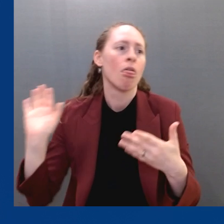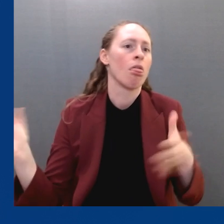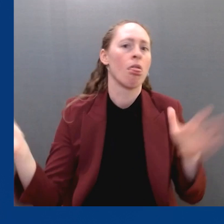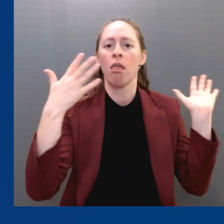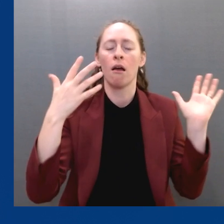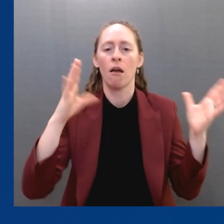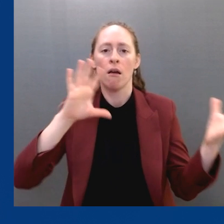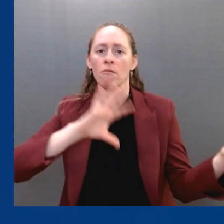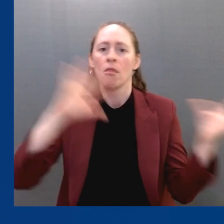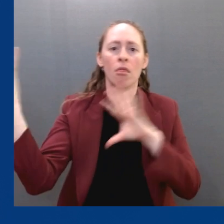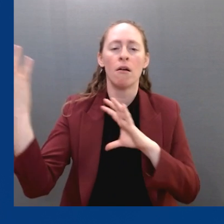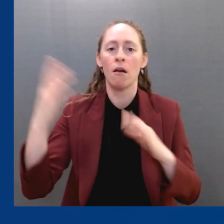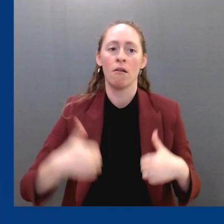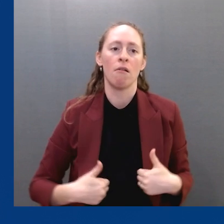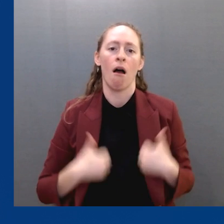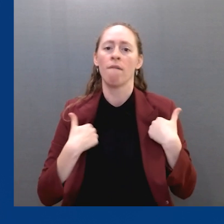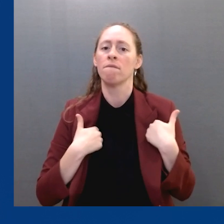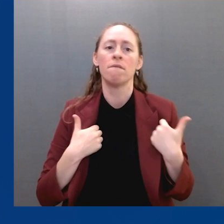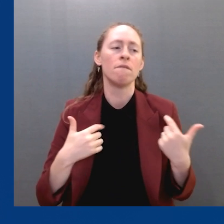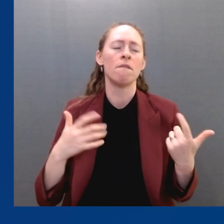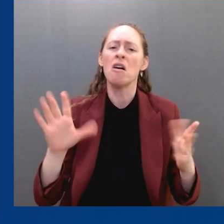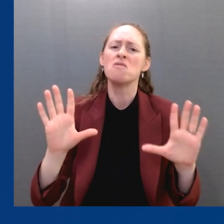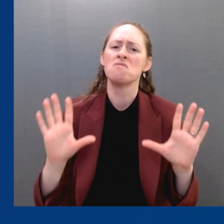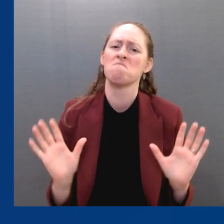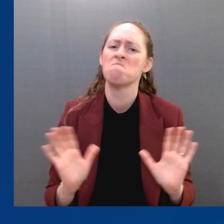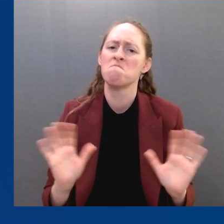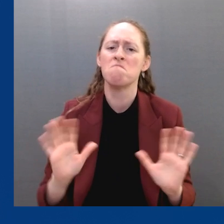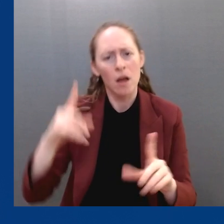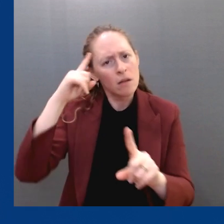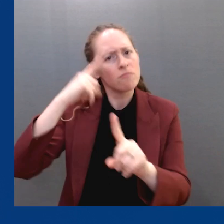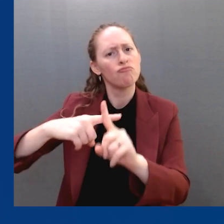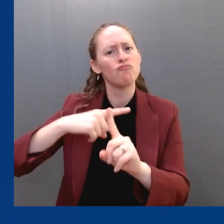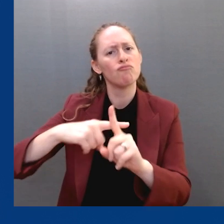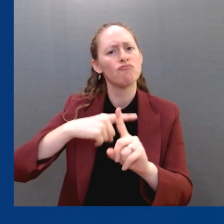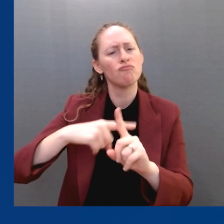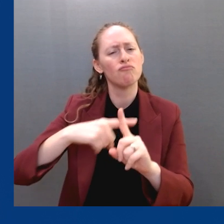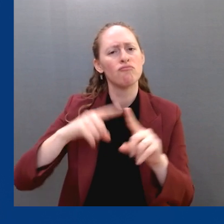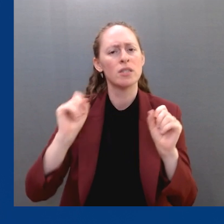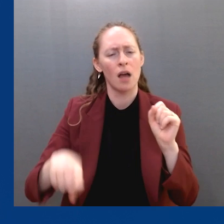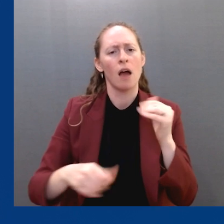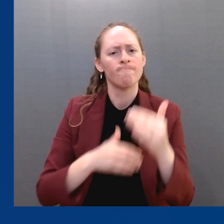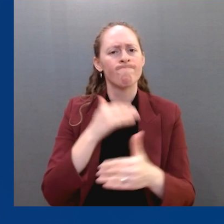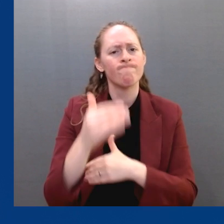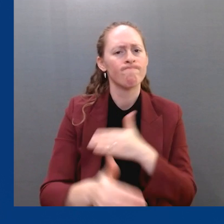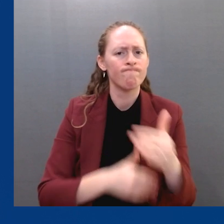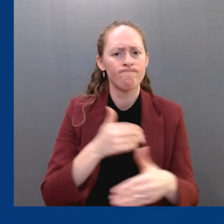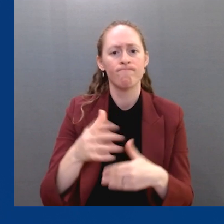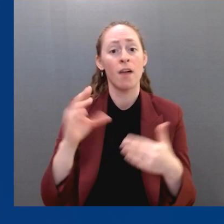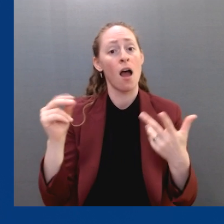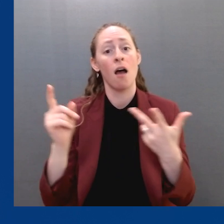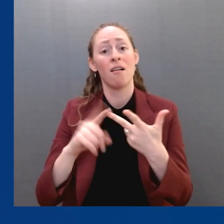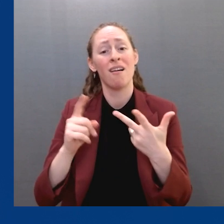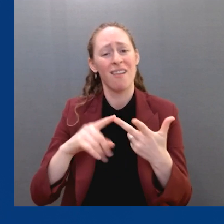and utilize the tools that we have to mitigate. And the final point is, looking forward,